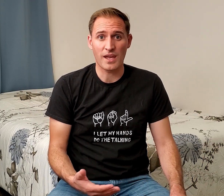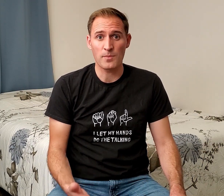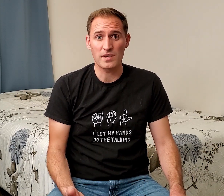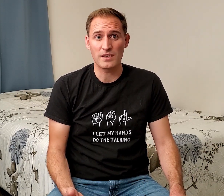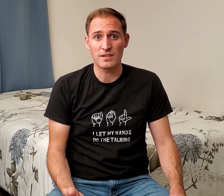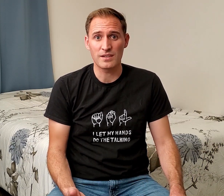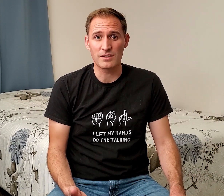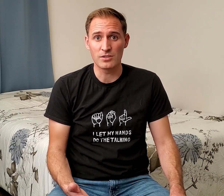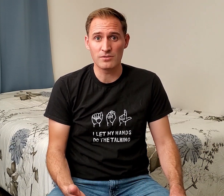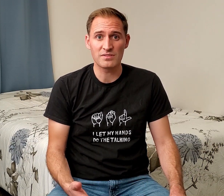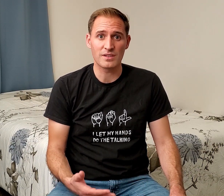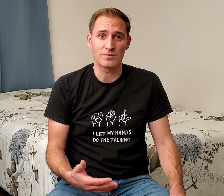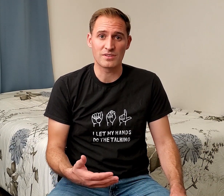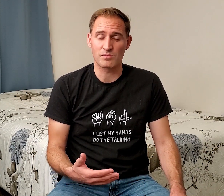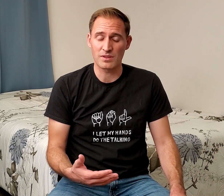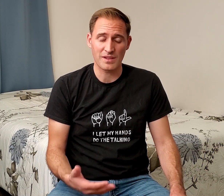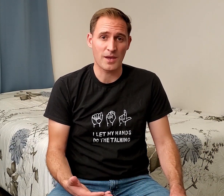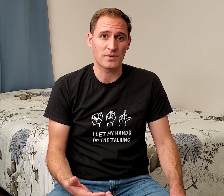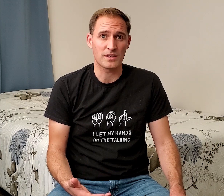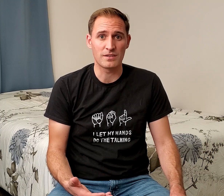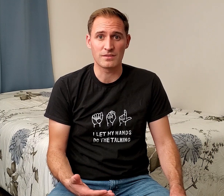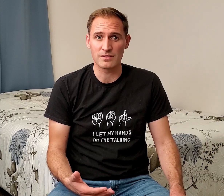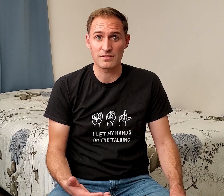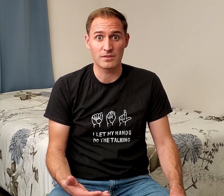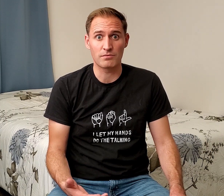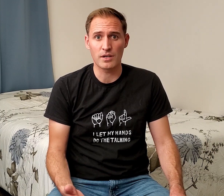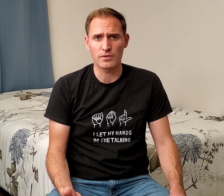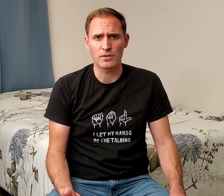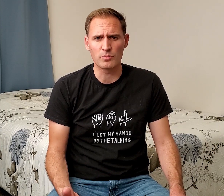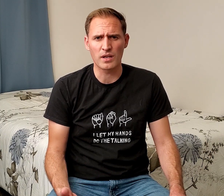happening in the news and just what's happening just around the globe right